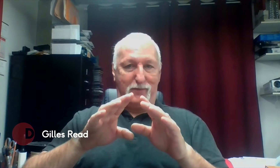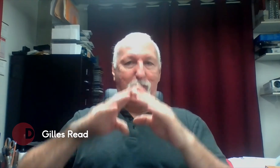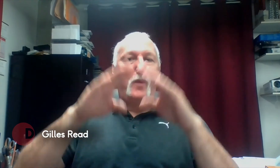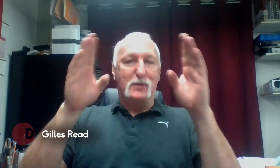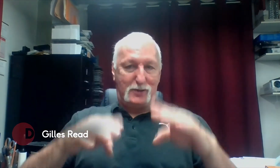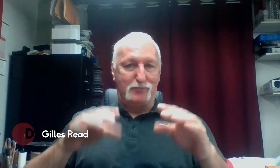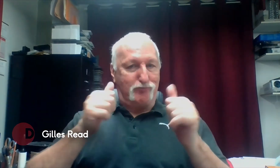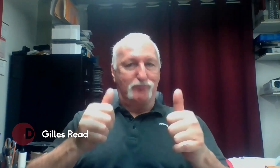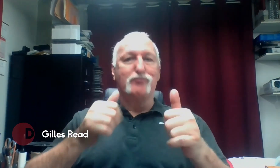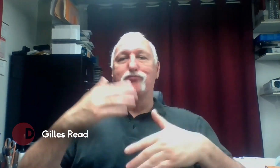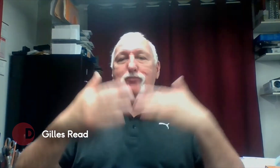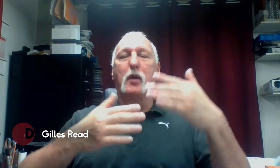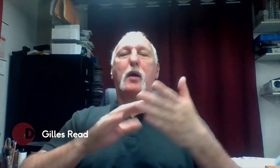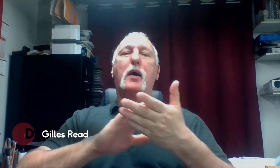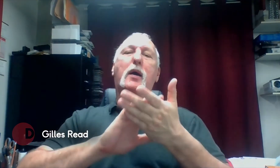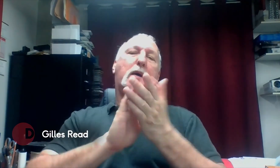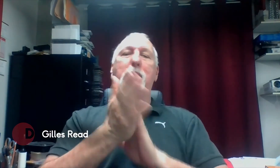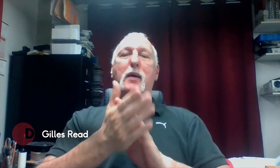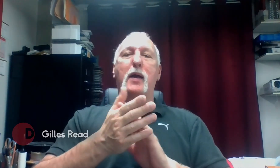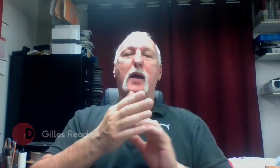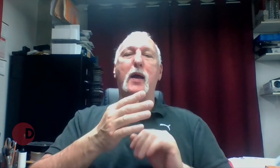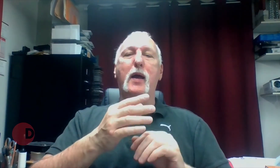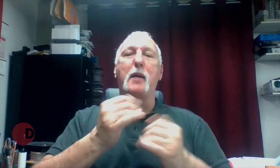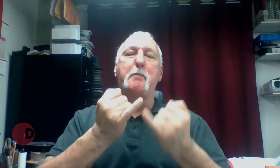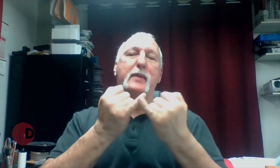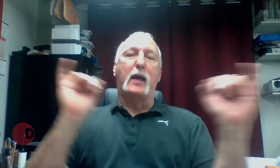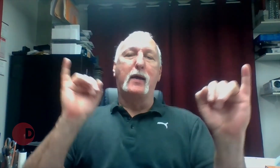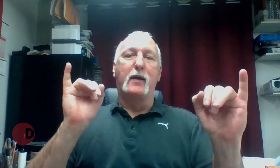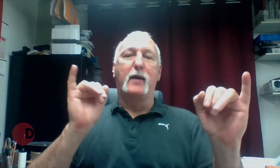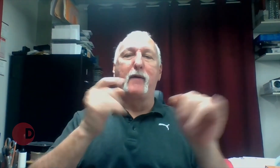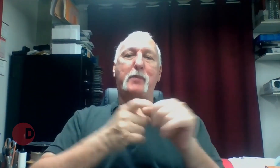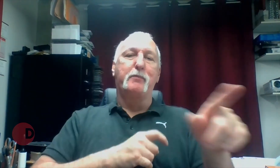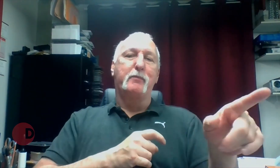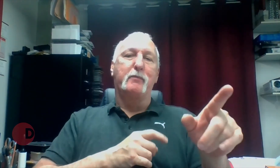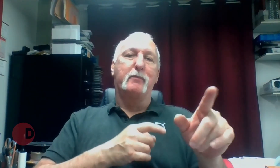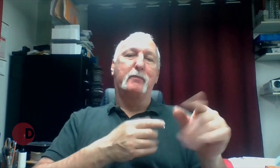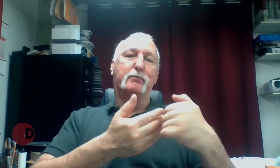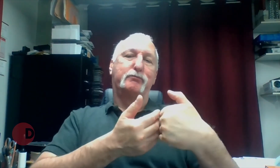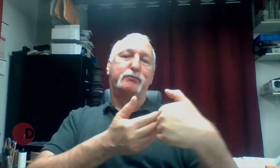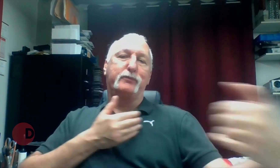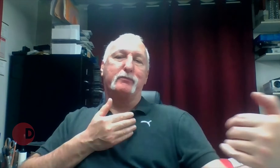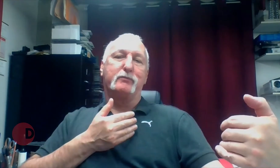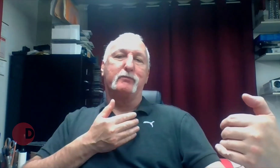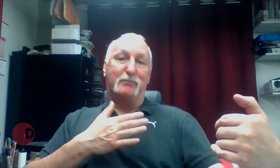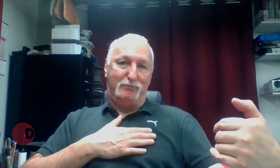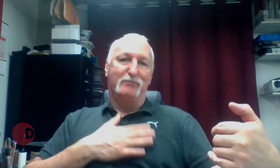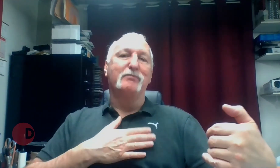but eventually we became independent from them.